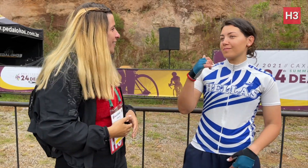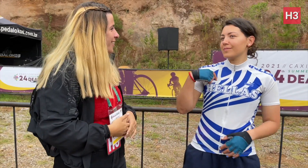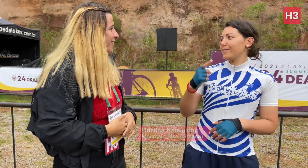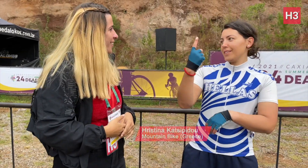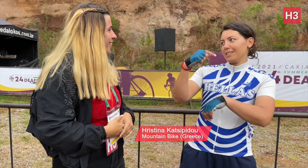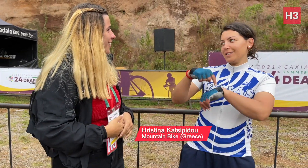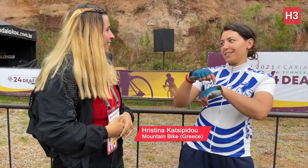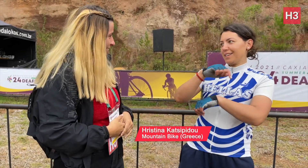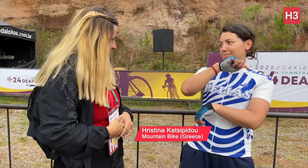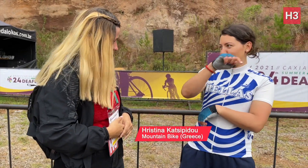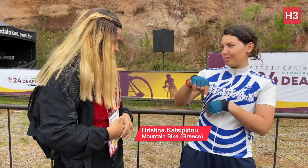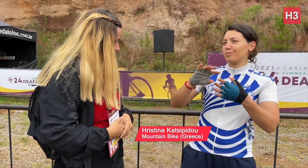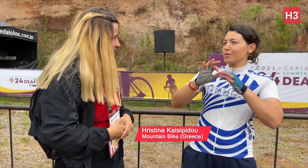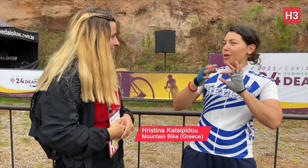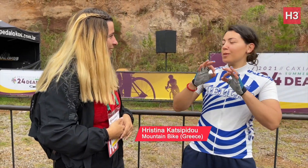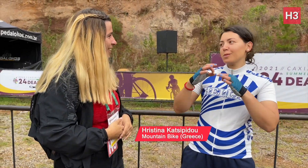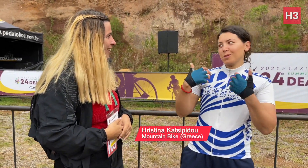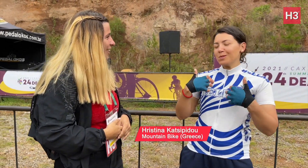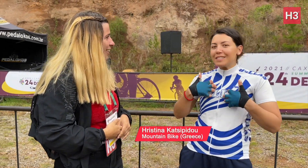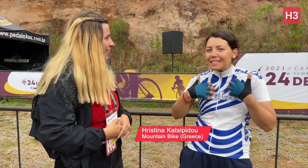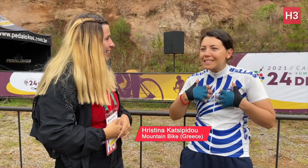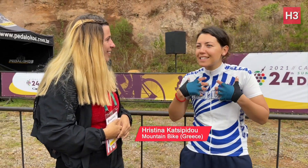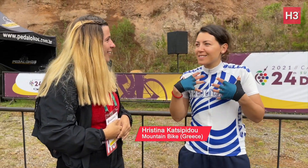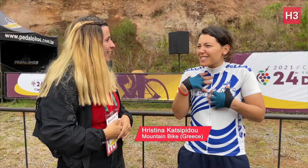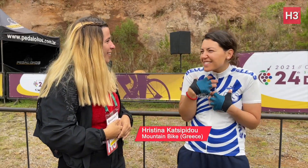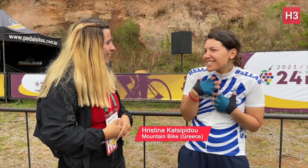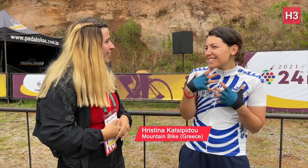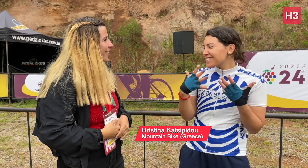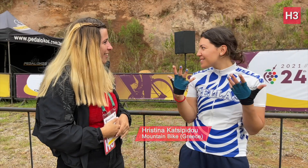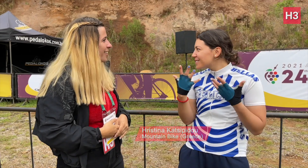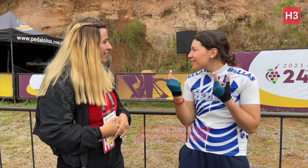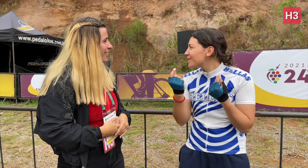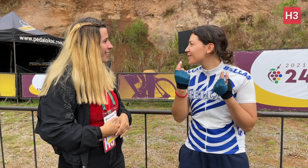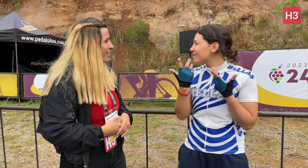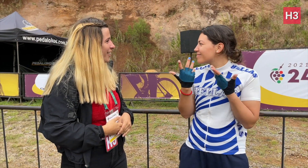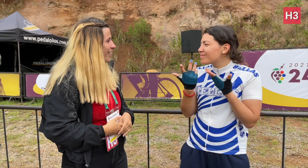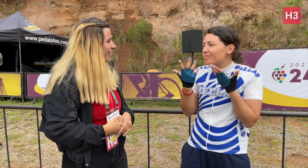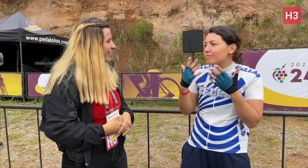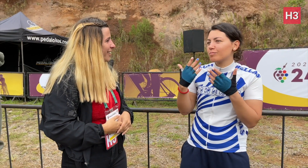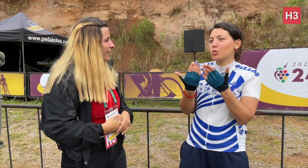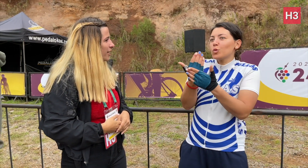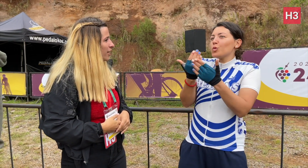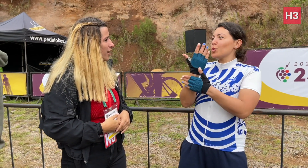It’s my first time here at the Deaflympics, so naturally I’m nervous because it’s so new to me.